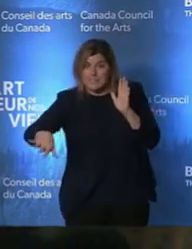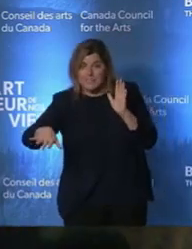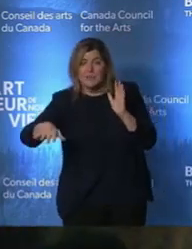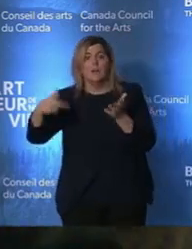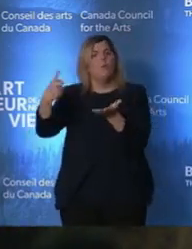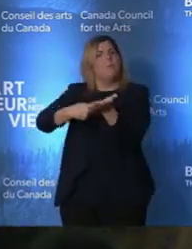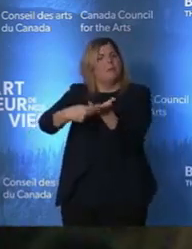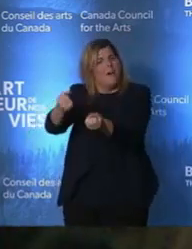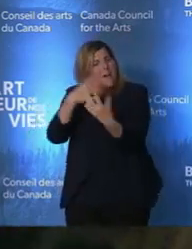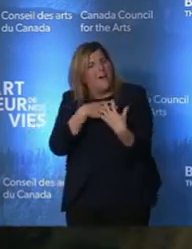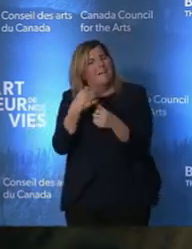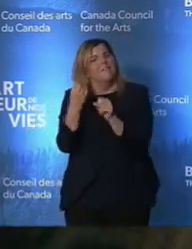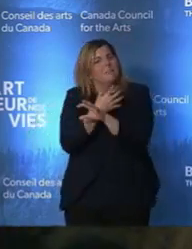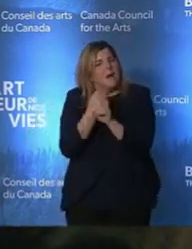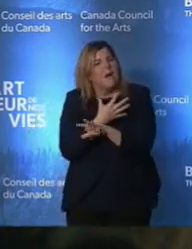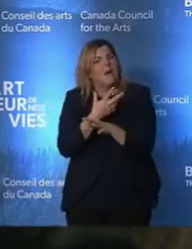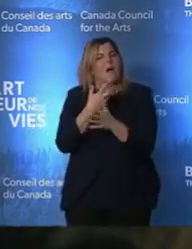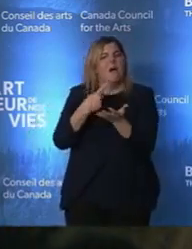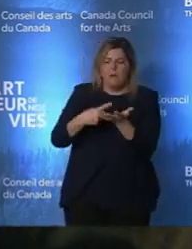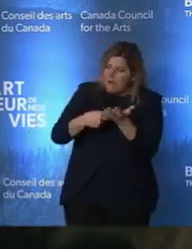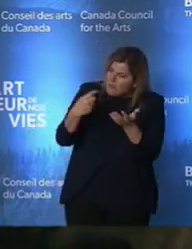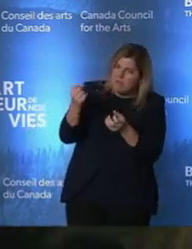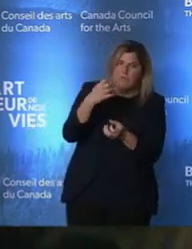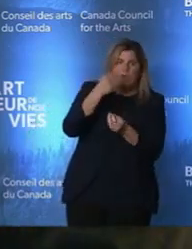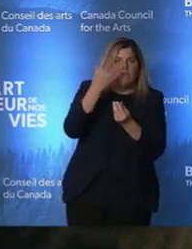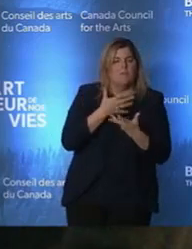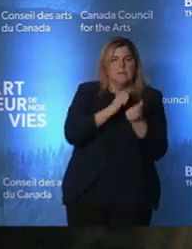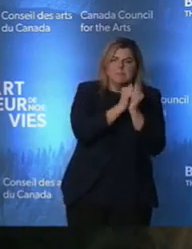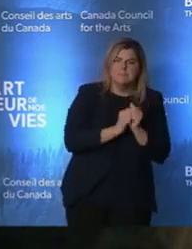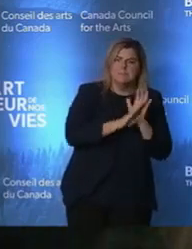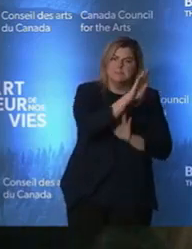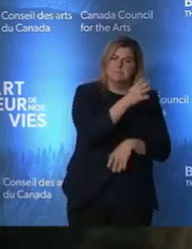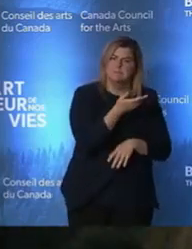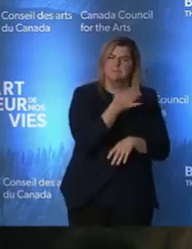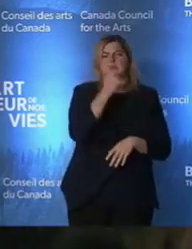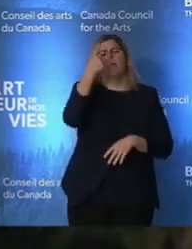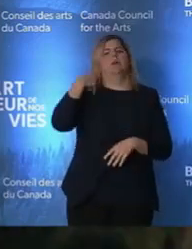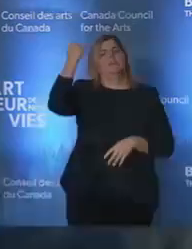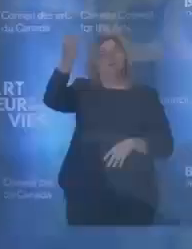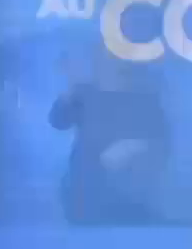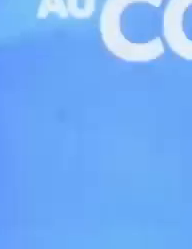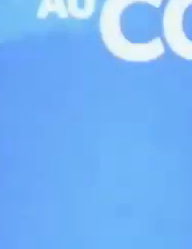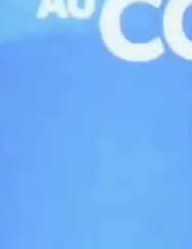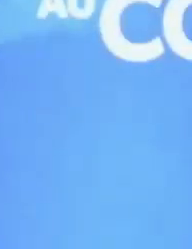This would be very helpful if this could be done. Yes.